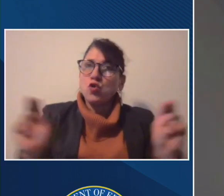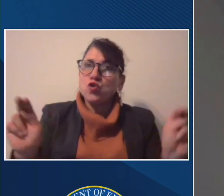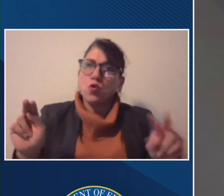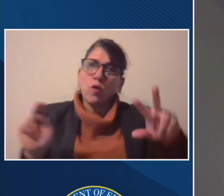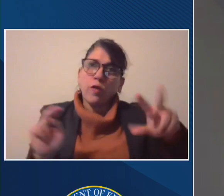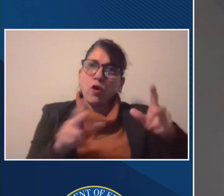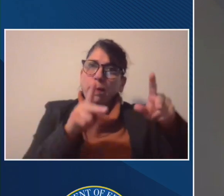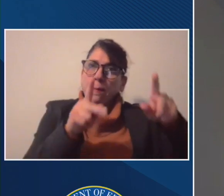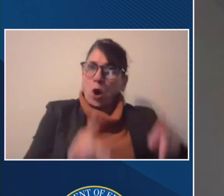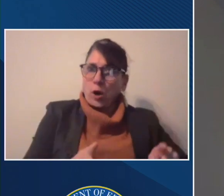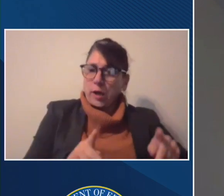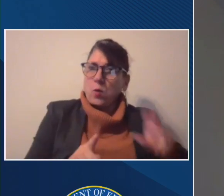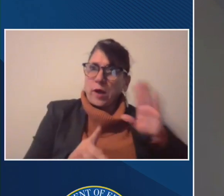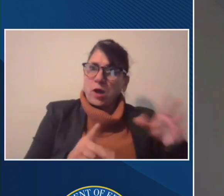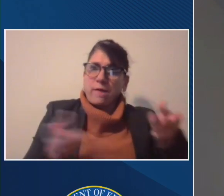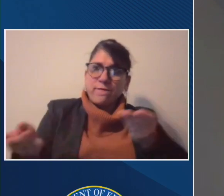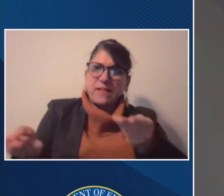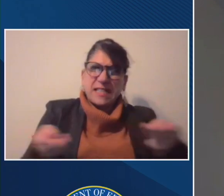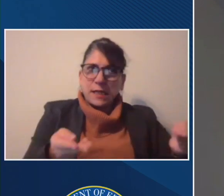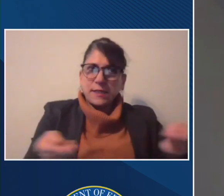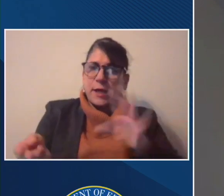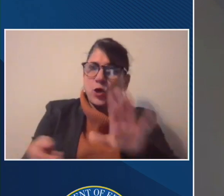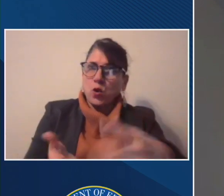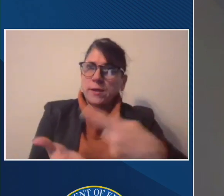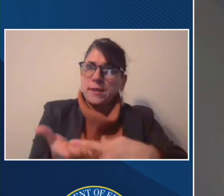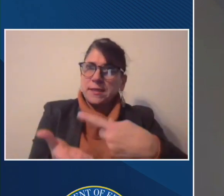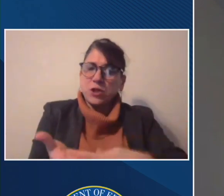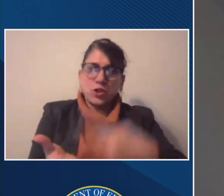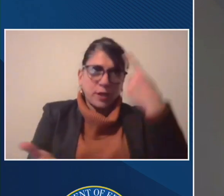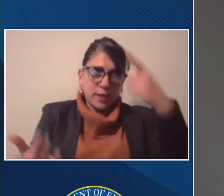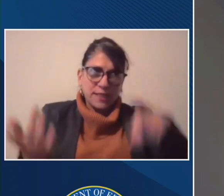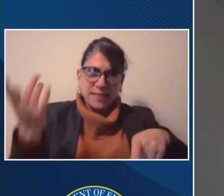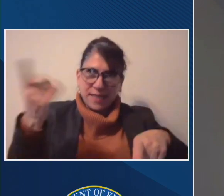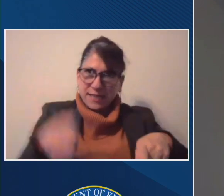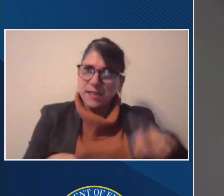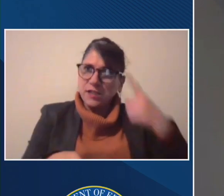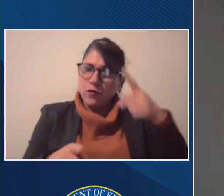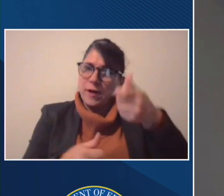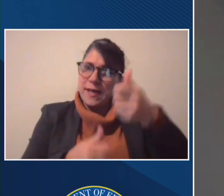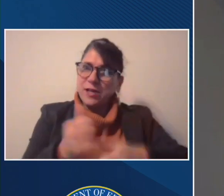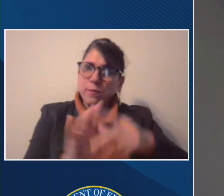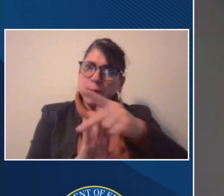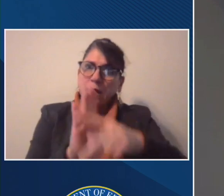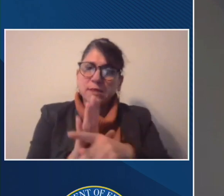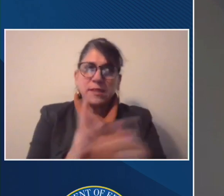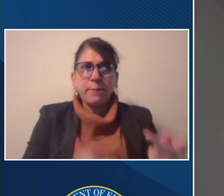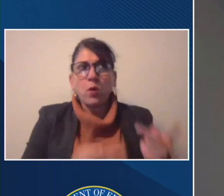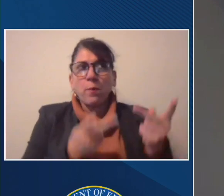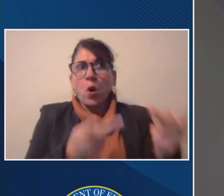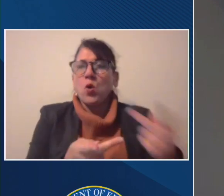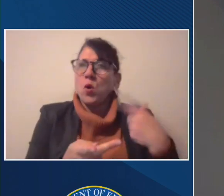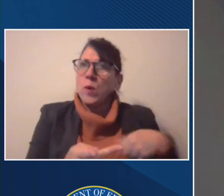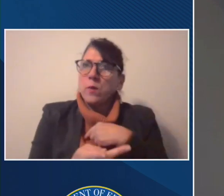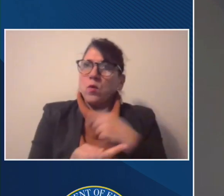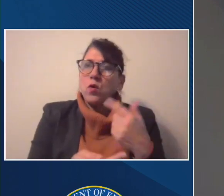facilitate your discussions and consensus for each policy proposal. We will assist the negotiating committee